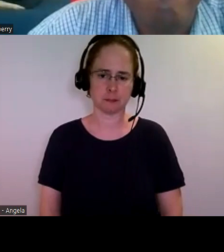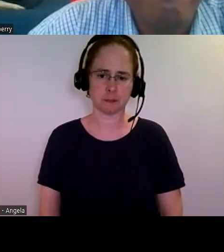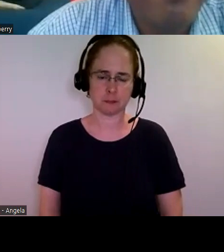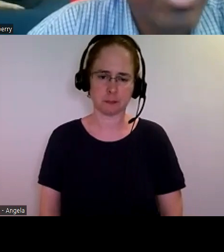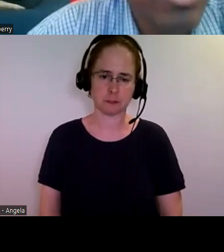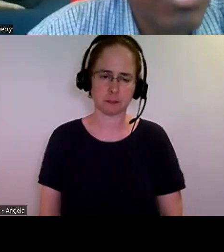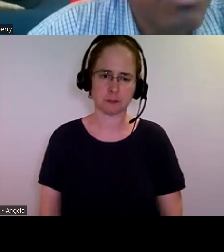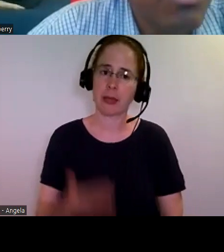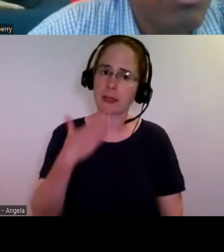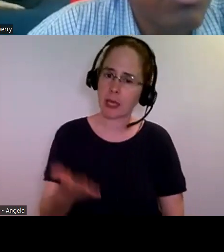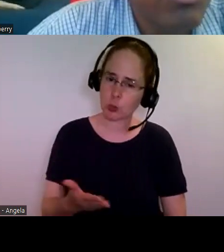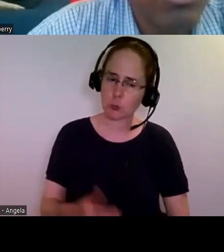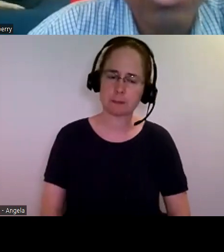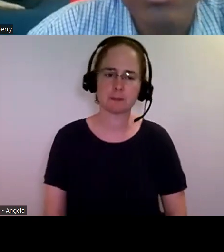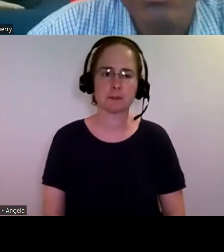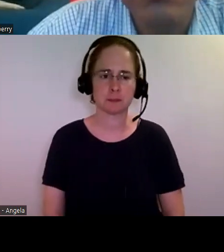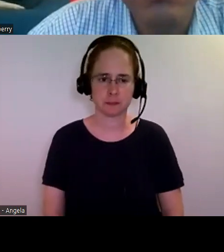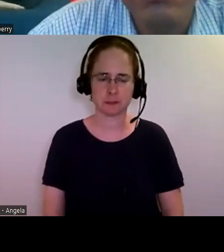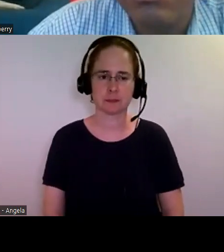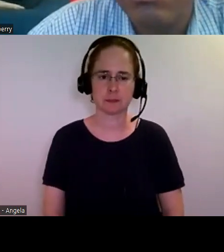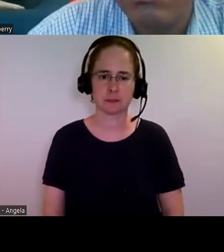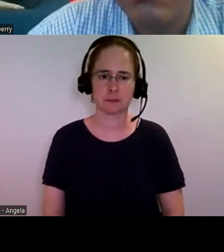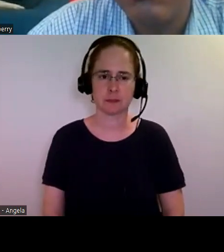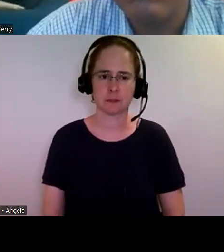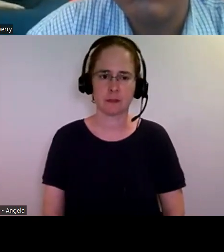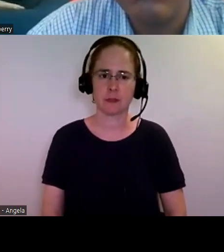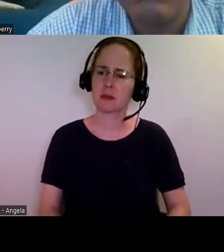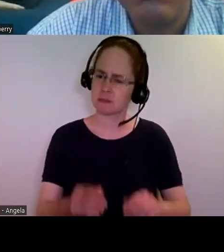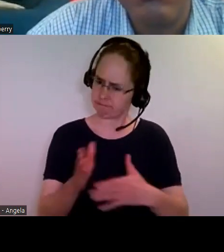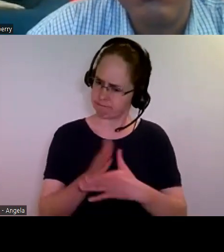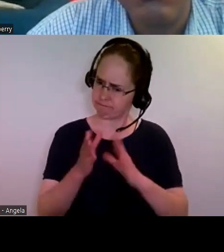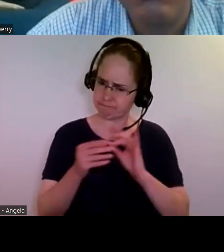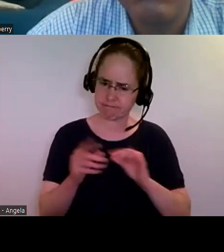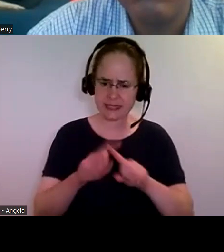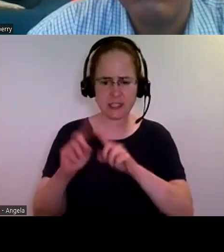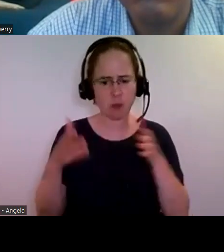(Stephanie Picazo) Thank you for sharing different ways of engaging young adults